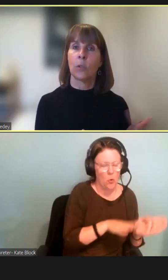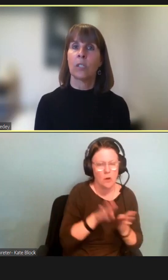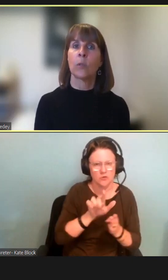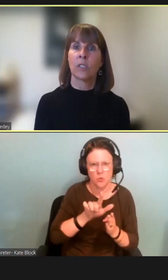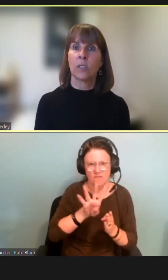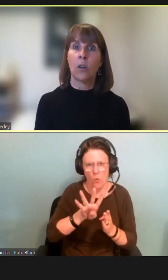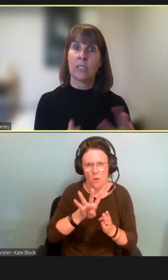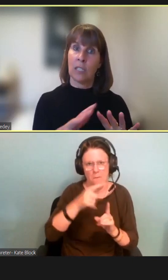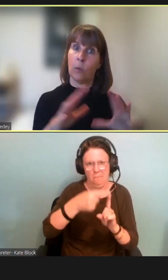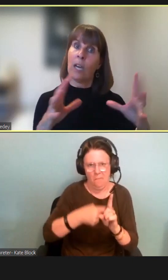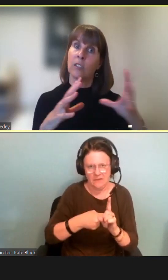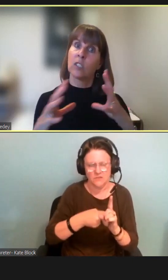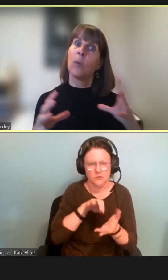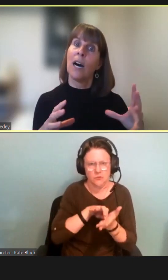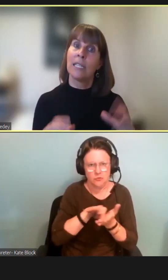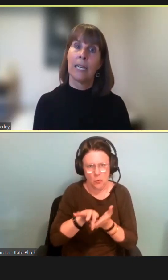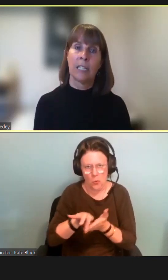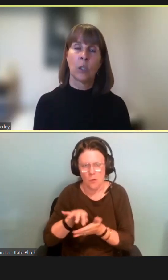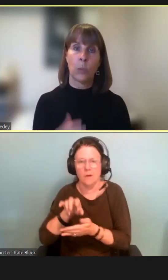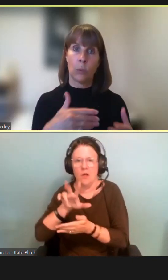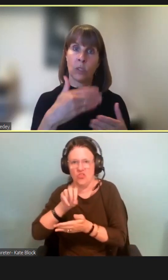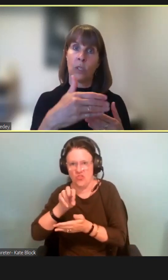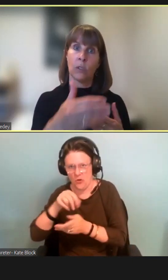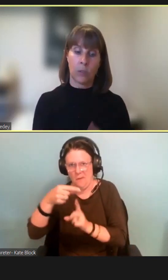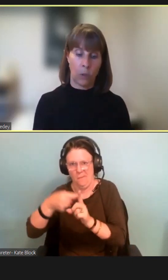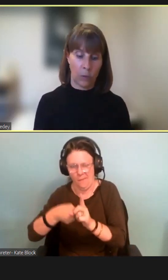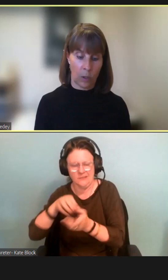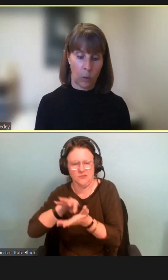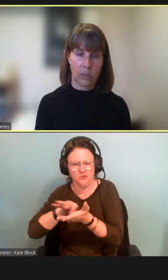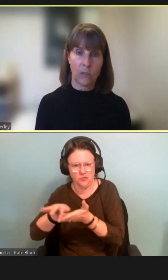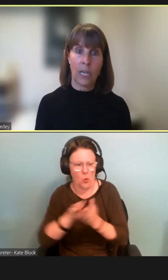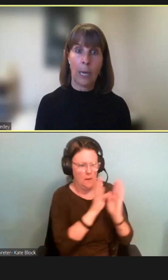results and that you have a spot to put results over the course of